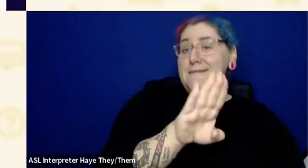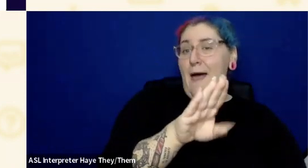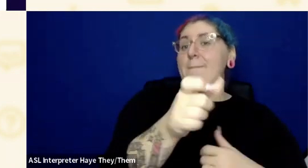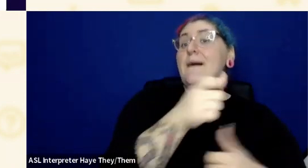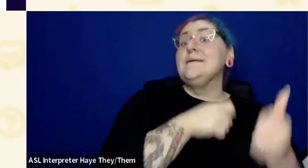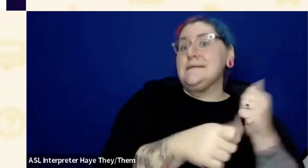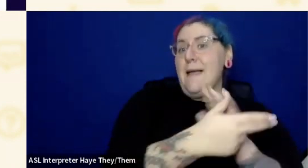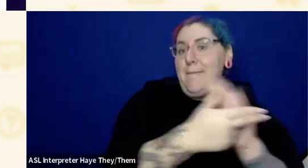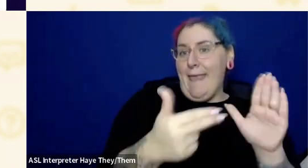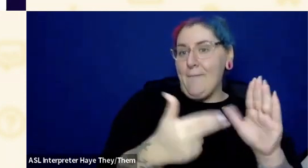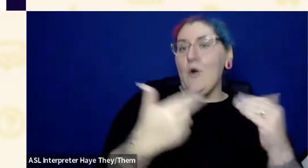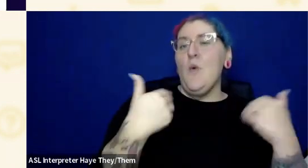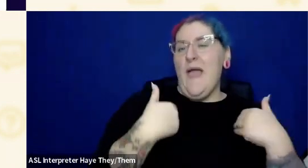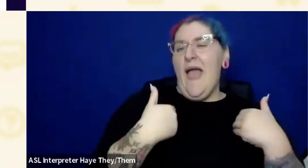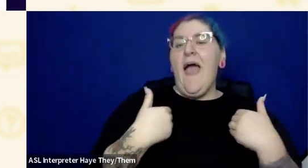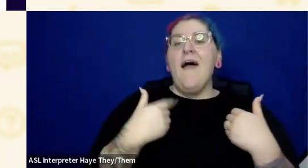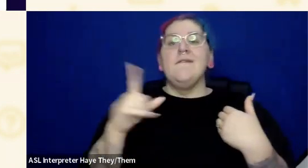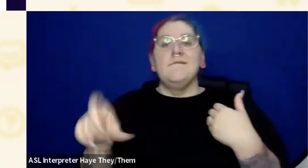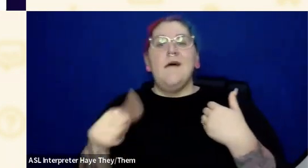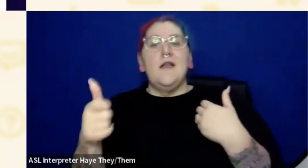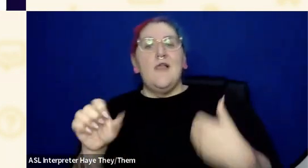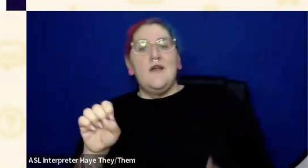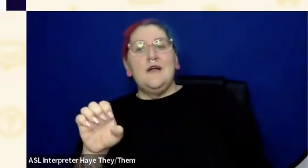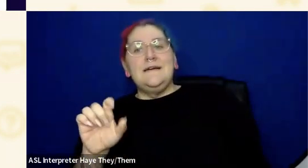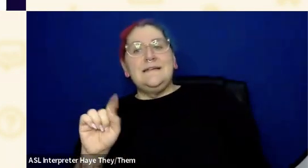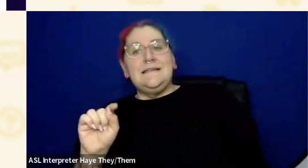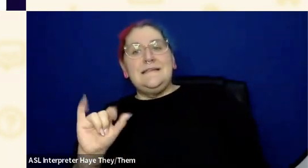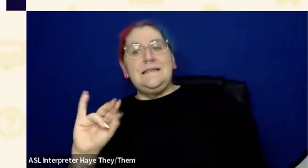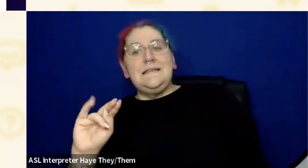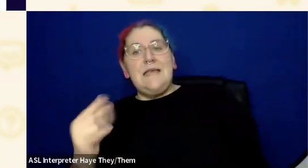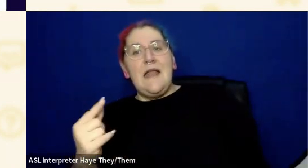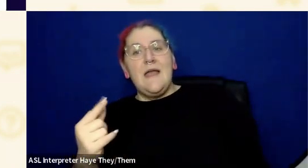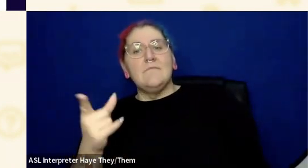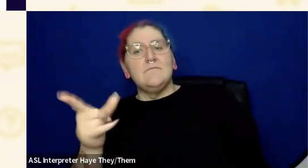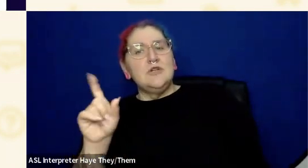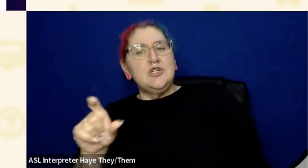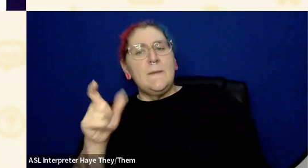whether the sub-label should be above or below the inputs.